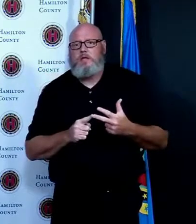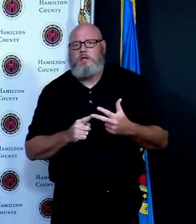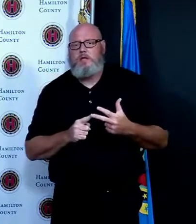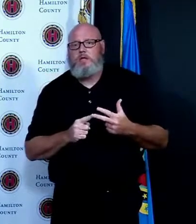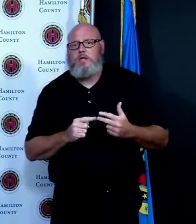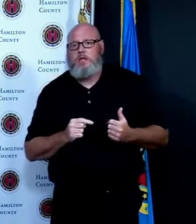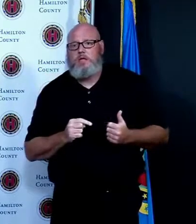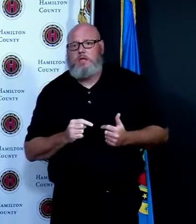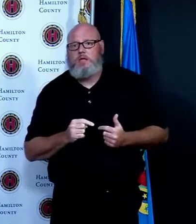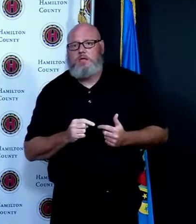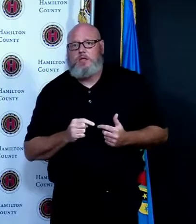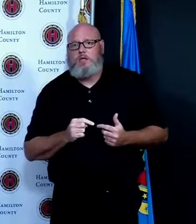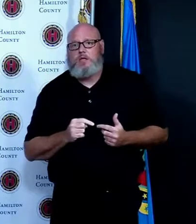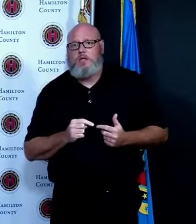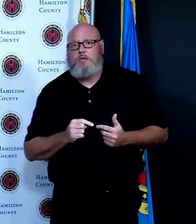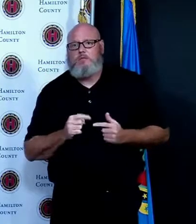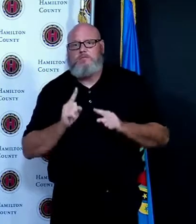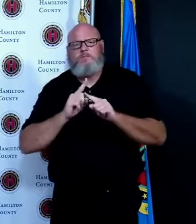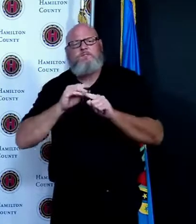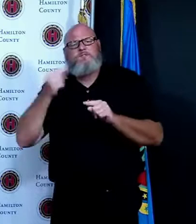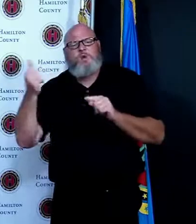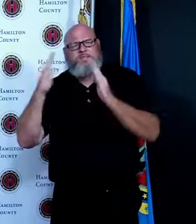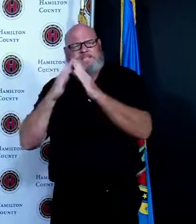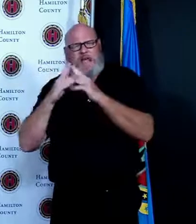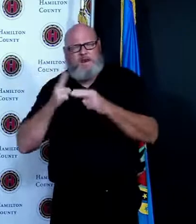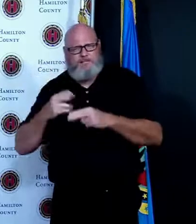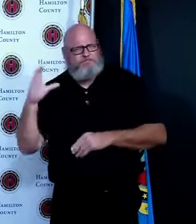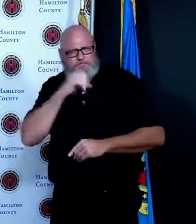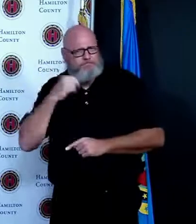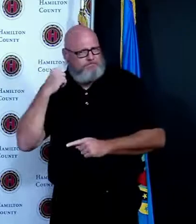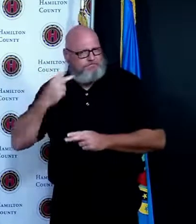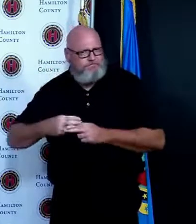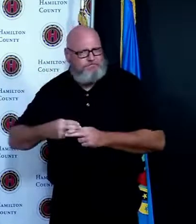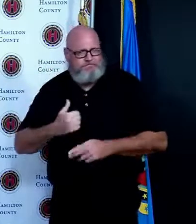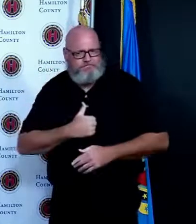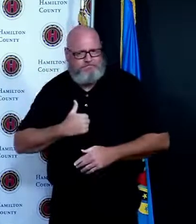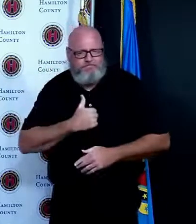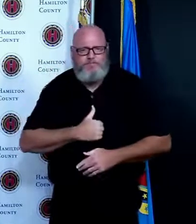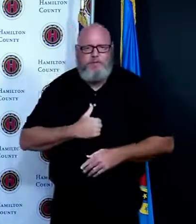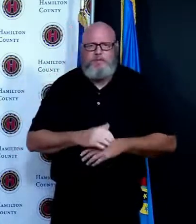there are many test sites that are opening up throughout the county through this partnership